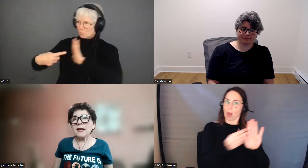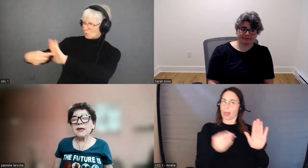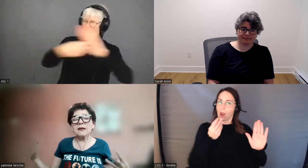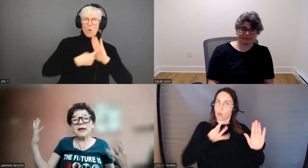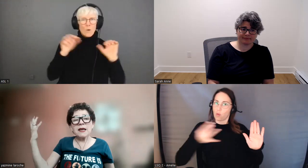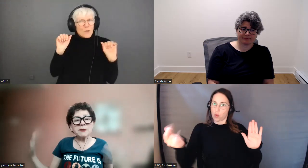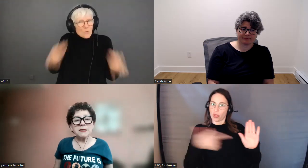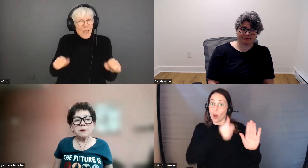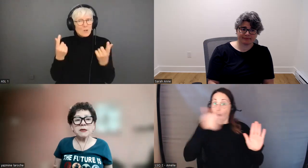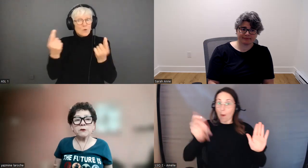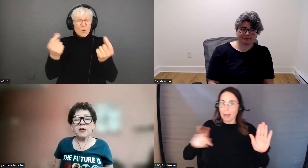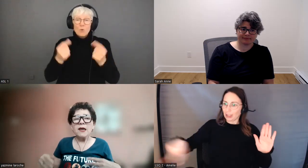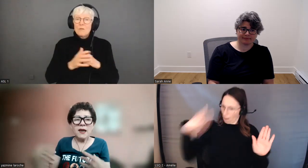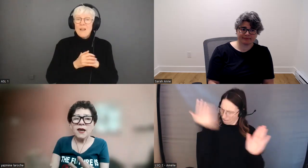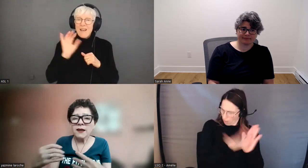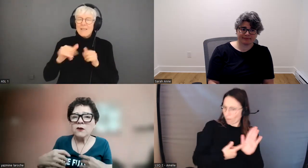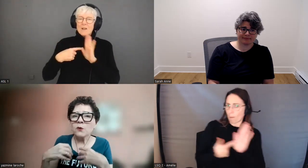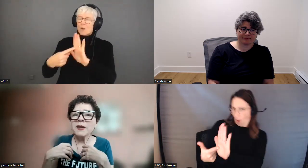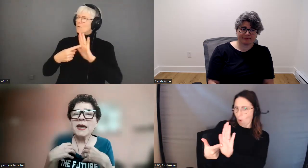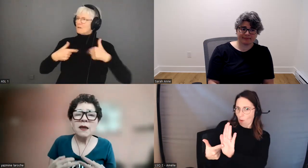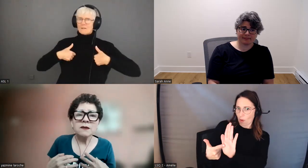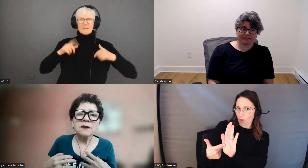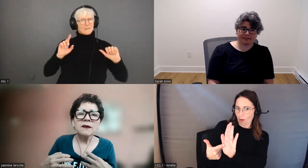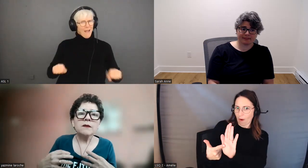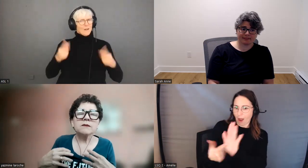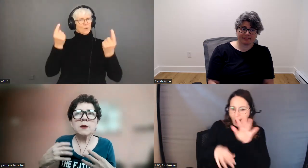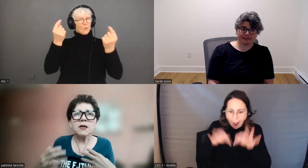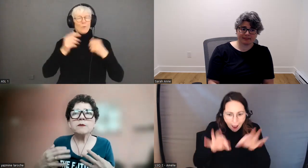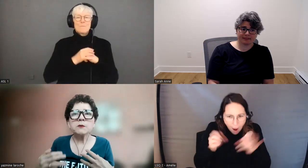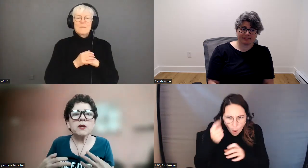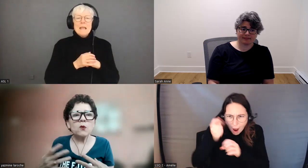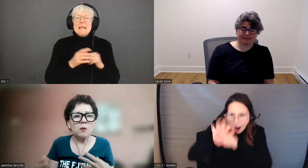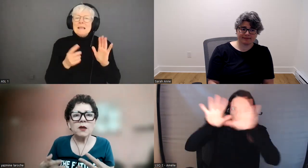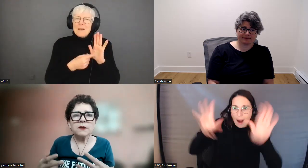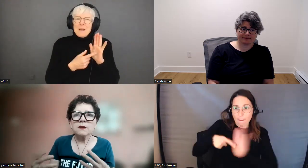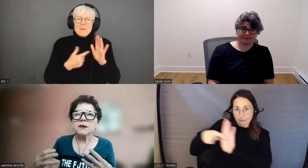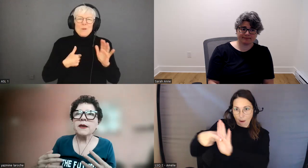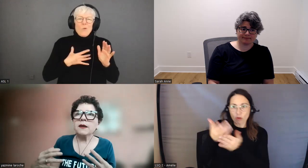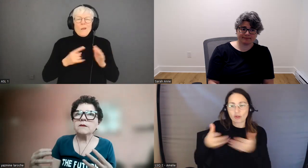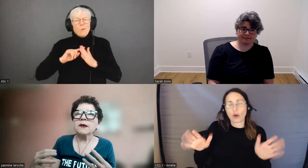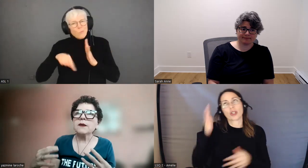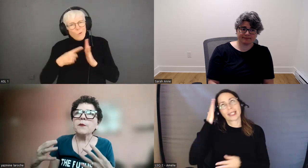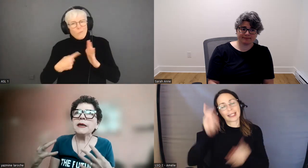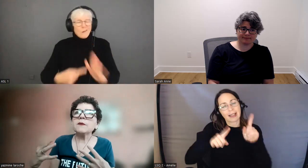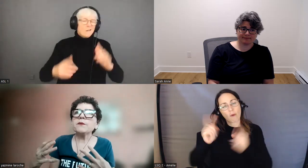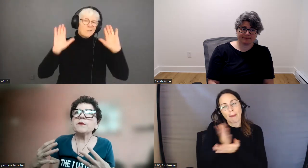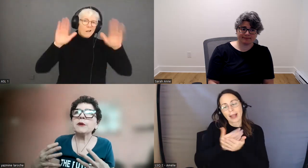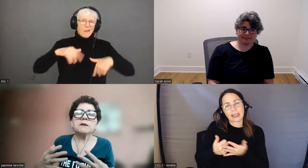again it helps to demystify and I know we hate sometimes being role models and but but